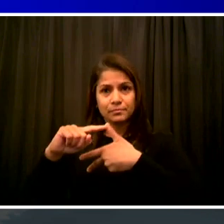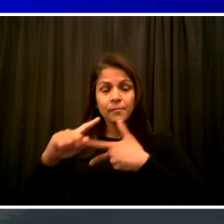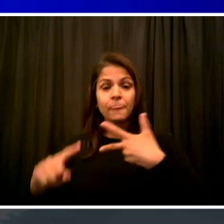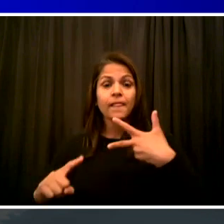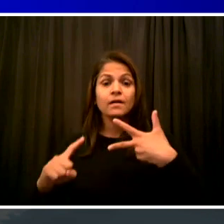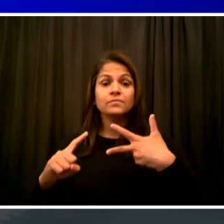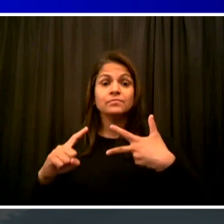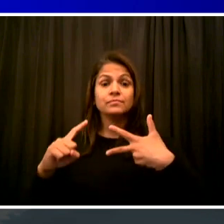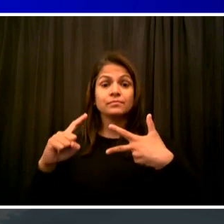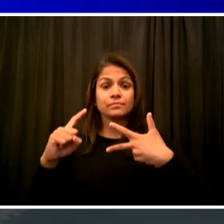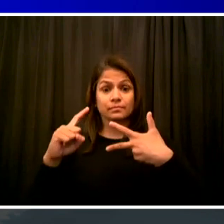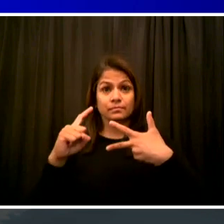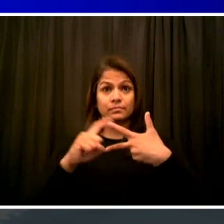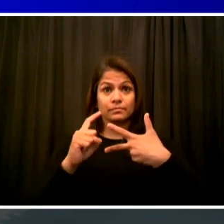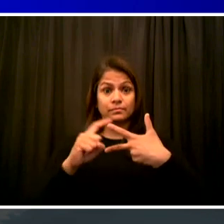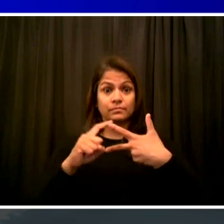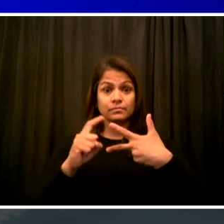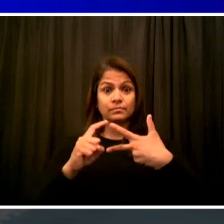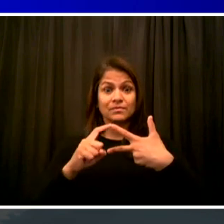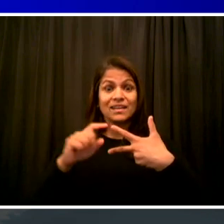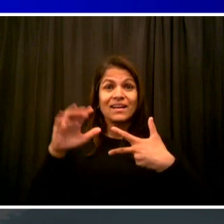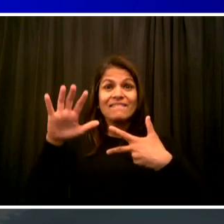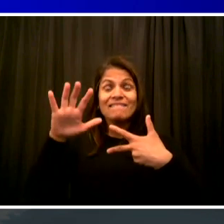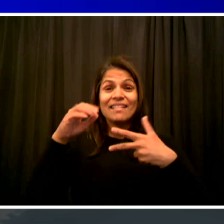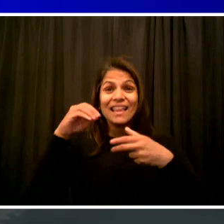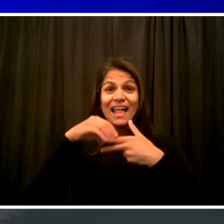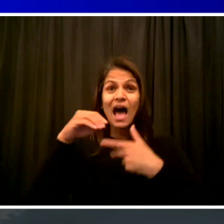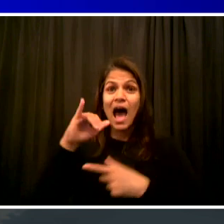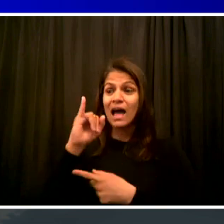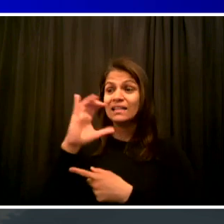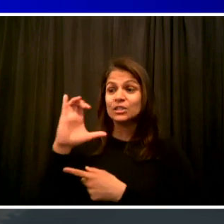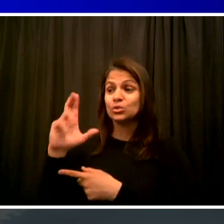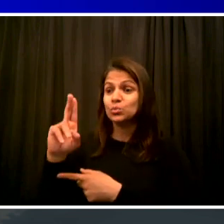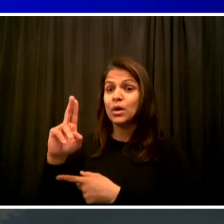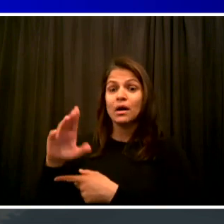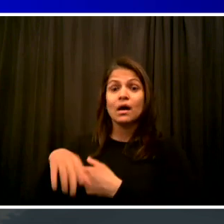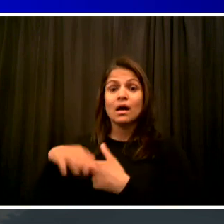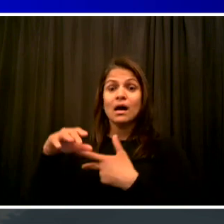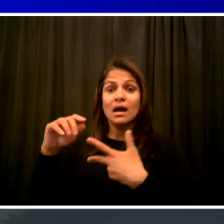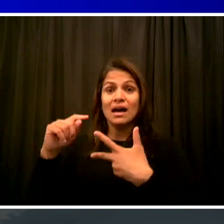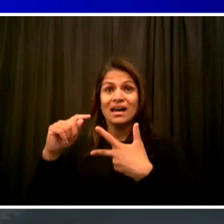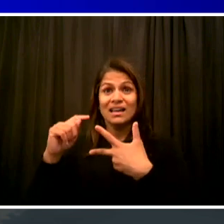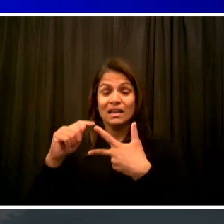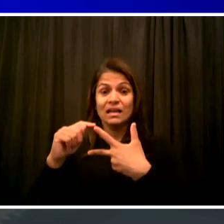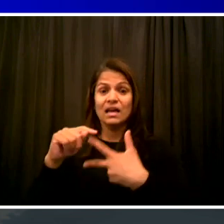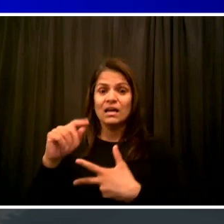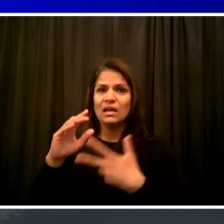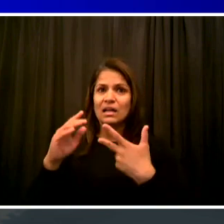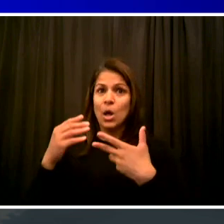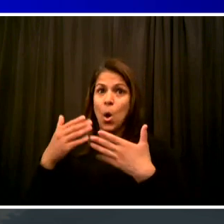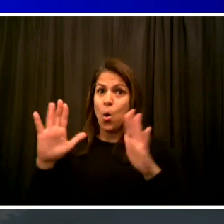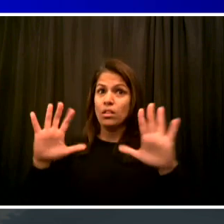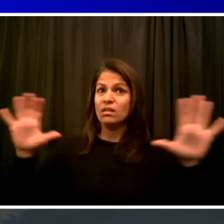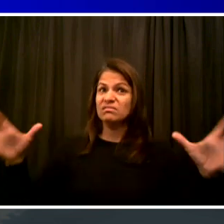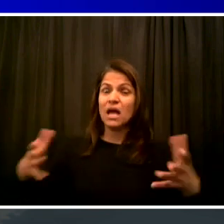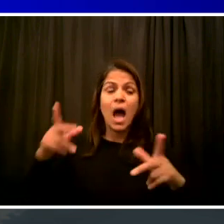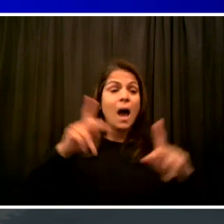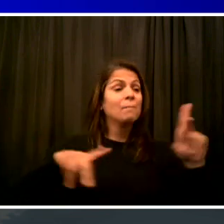BETTER NUMBER THA NWHREE WE WERE JUST A FEW WEEKS AGO. TBU WE NEED TO SEE THAT NUMBER GO DOWN AND STAY DOWN.